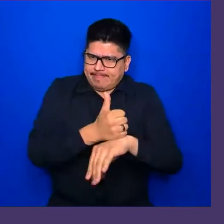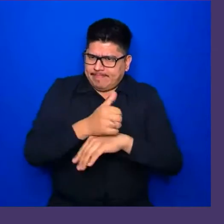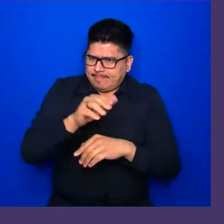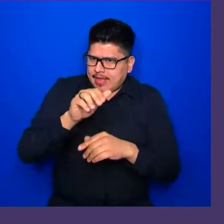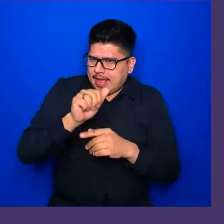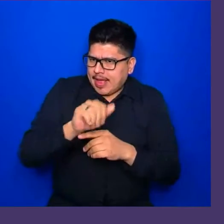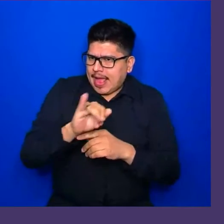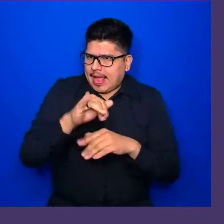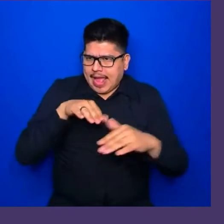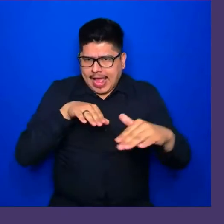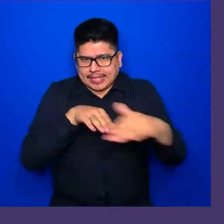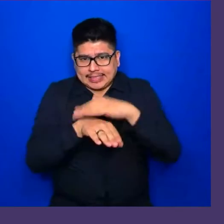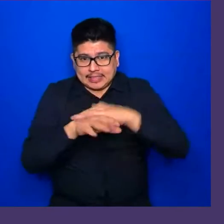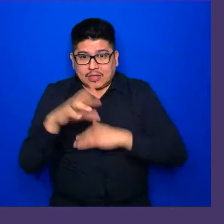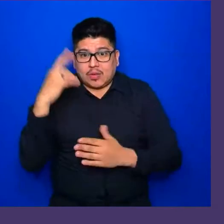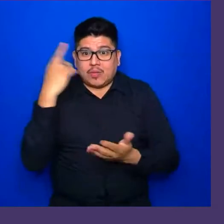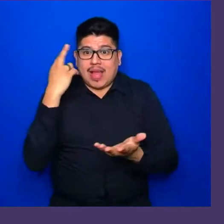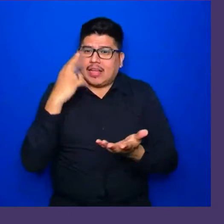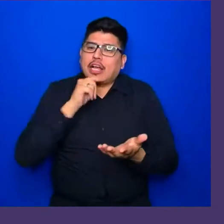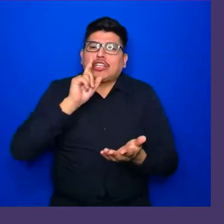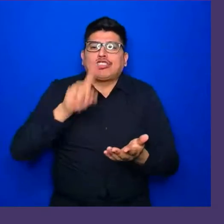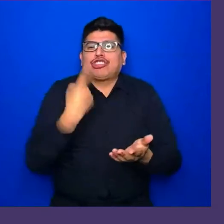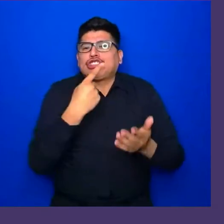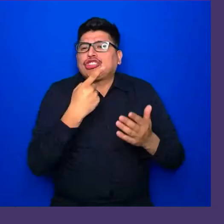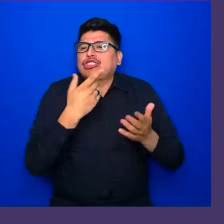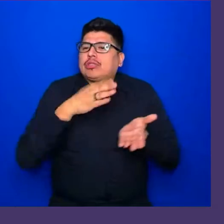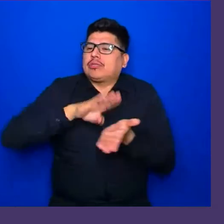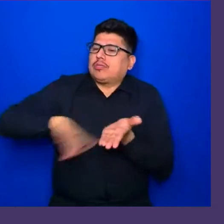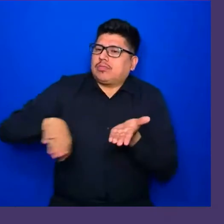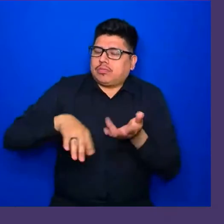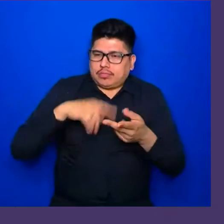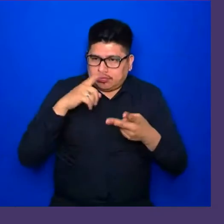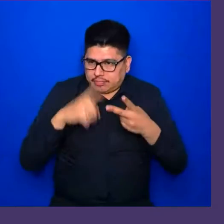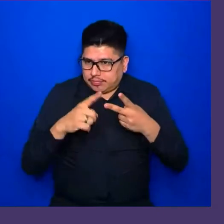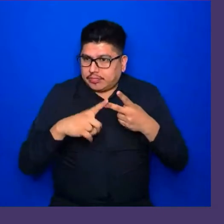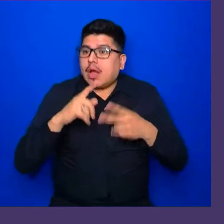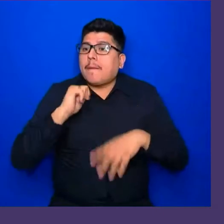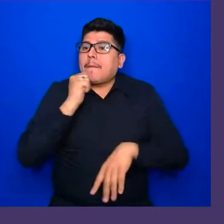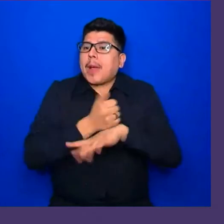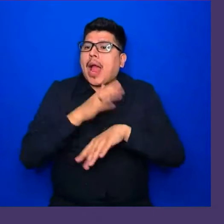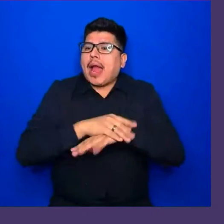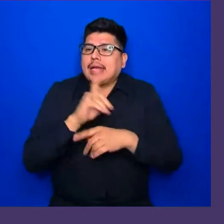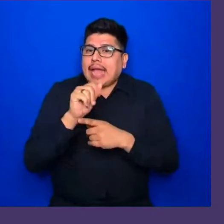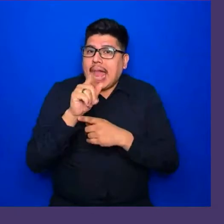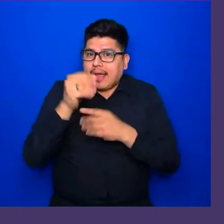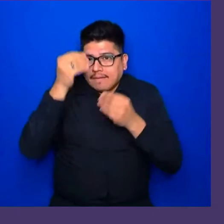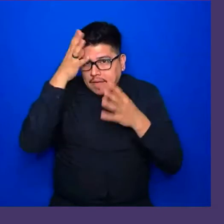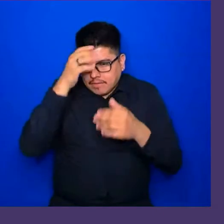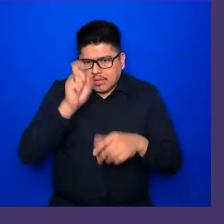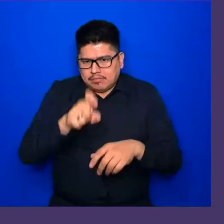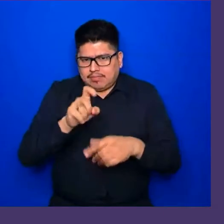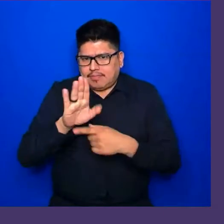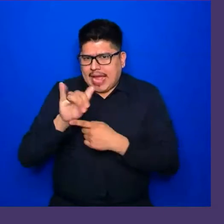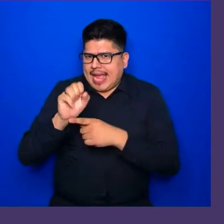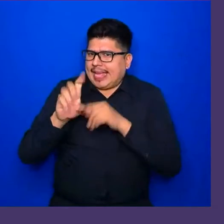Number two, AI is based on data, which could be biased, so we need to address that. But Number three is, we as a disability community can bring